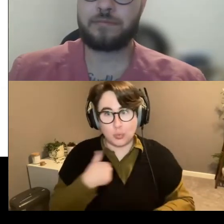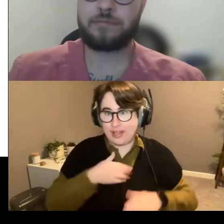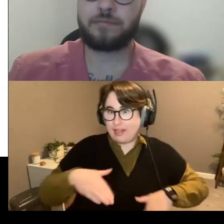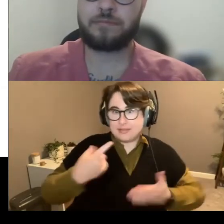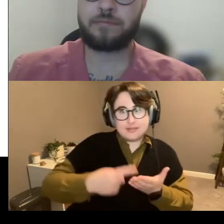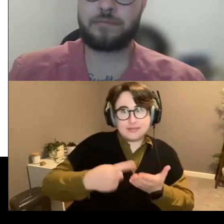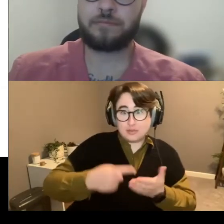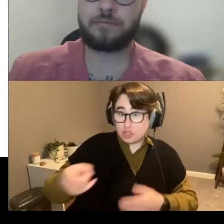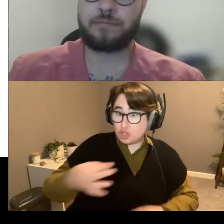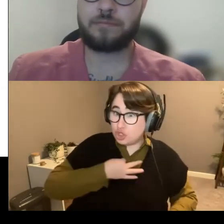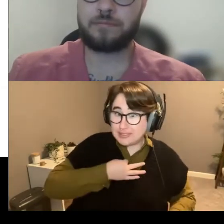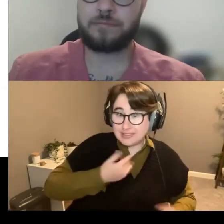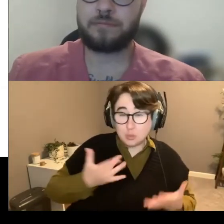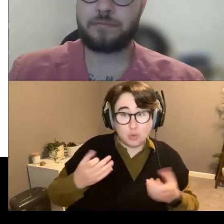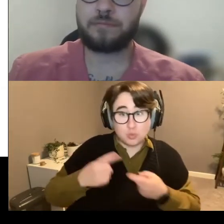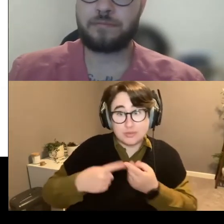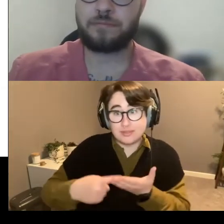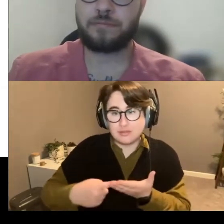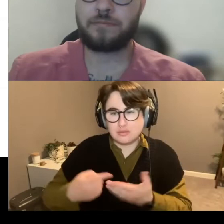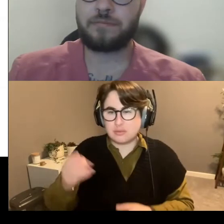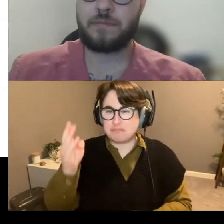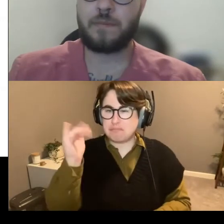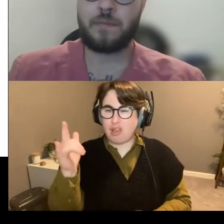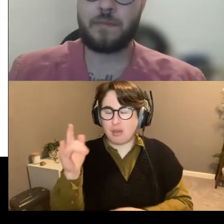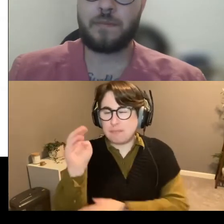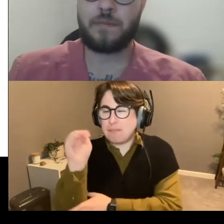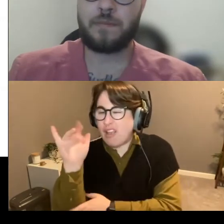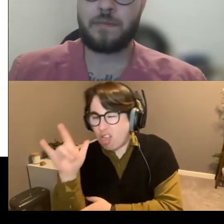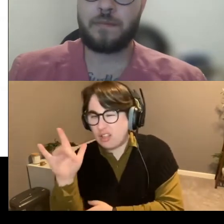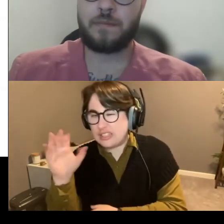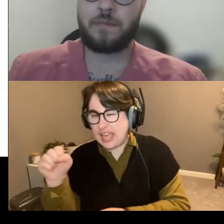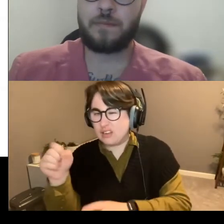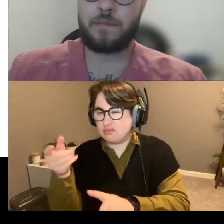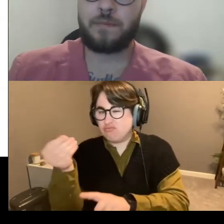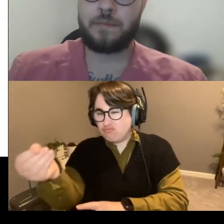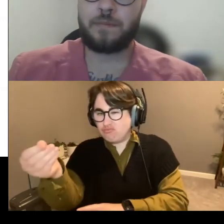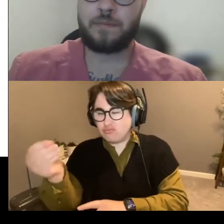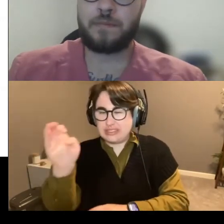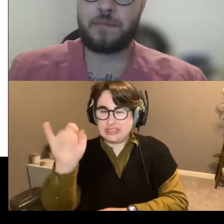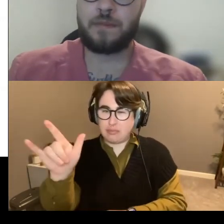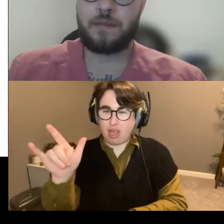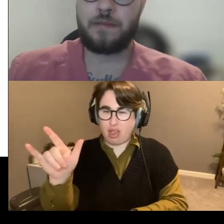certainly Michael can get you in touch with us, and we are more than happy to do that.